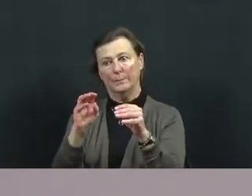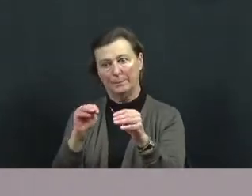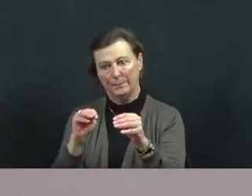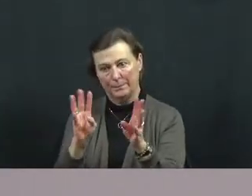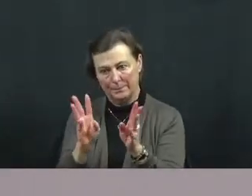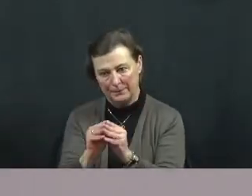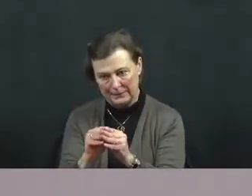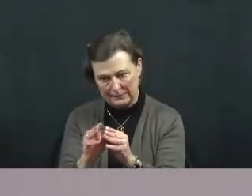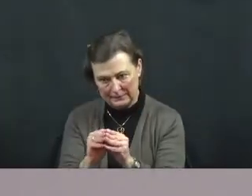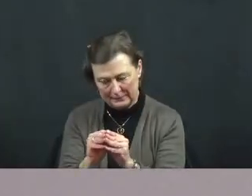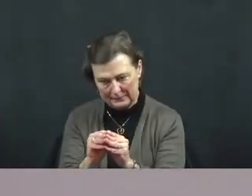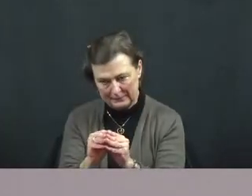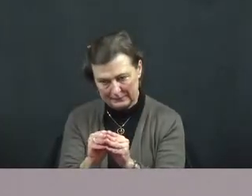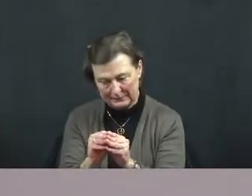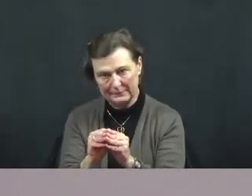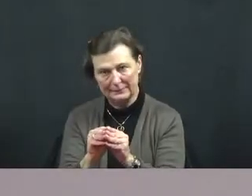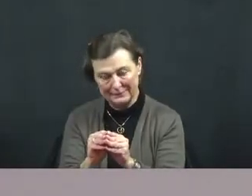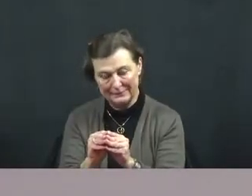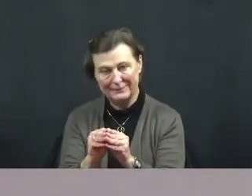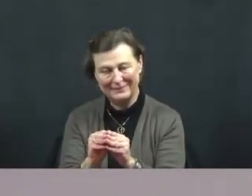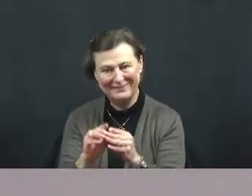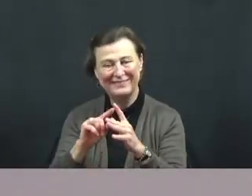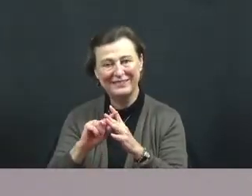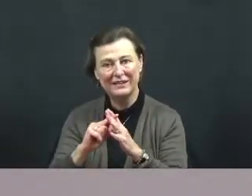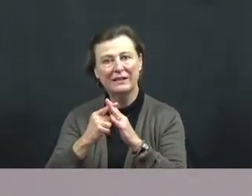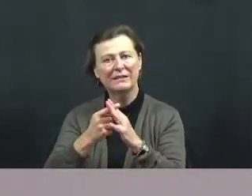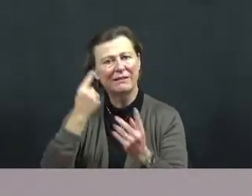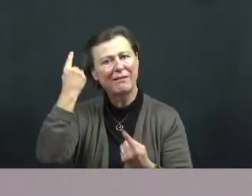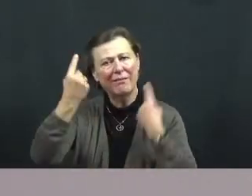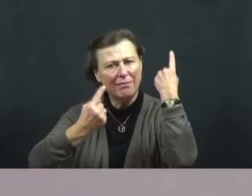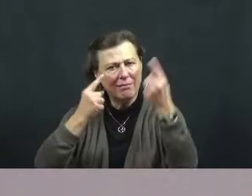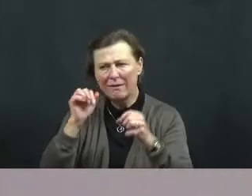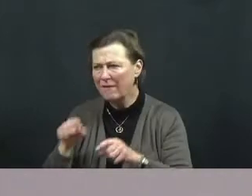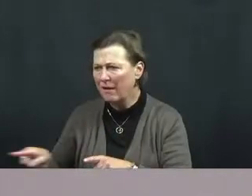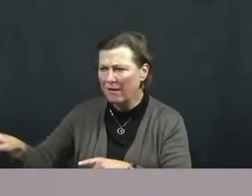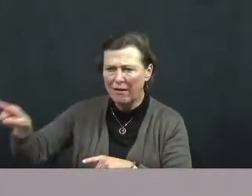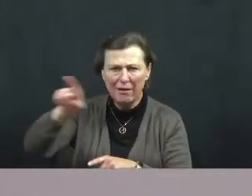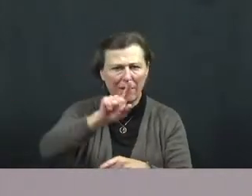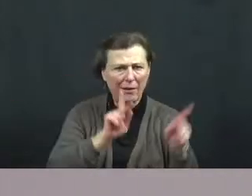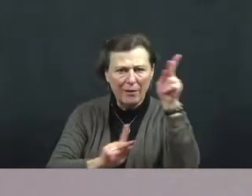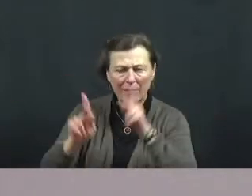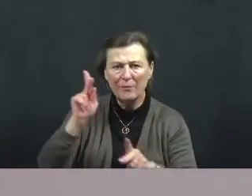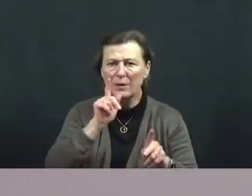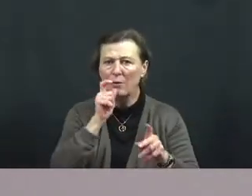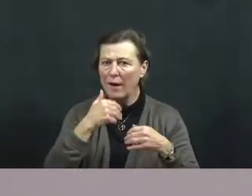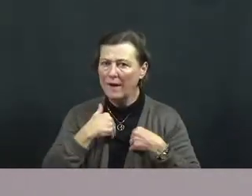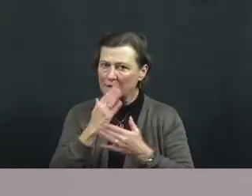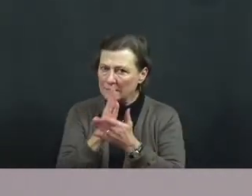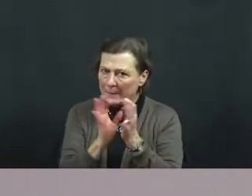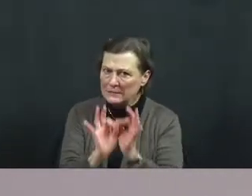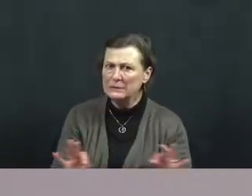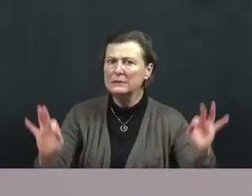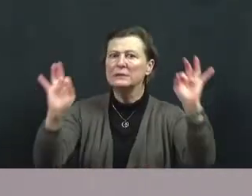And, I started to think of all the folks who have some significant role in keeping our